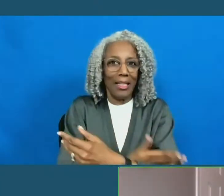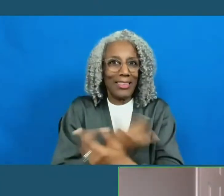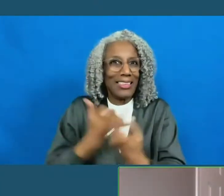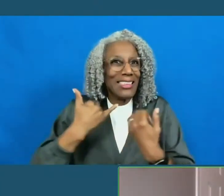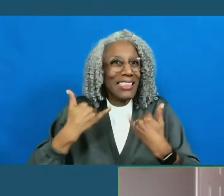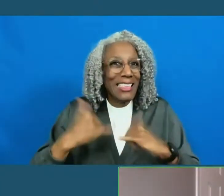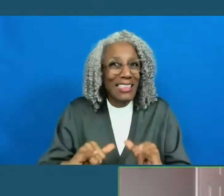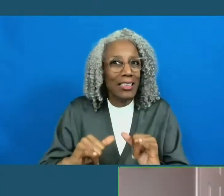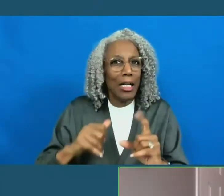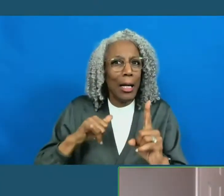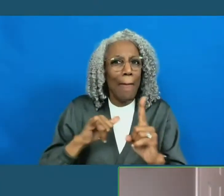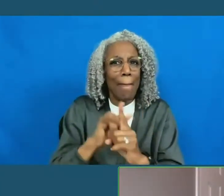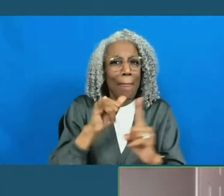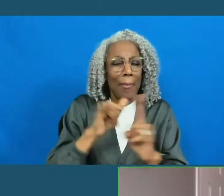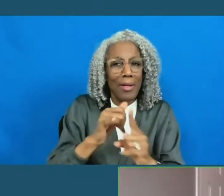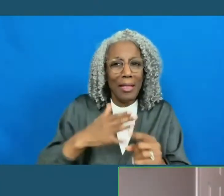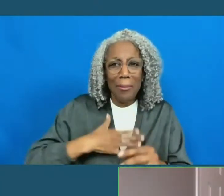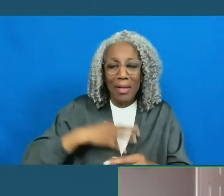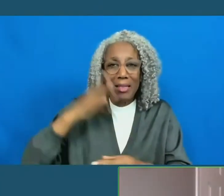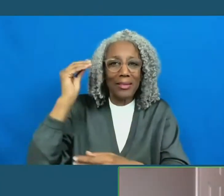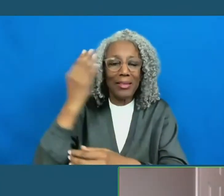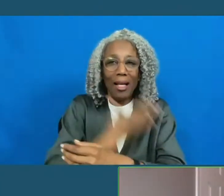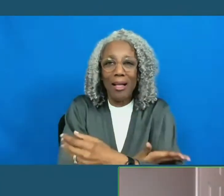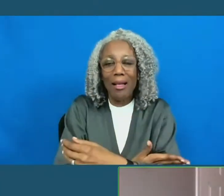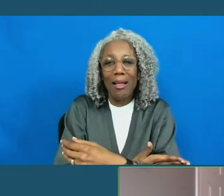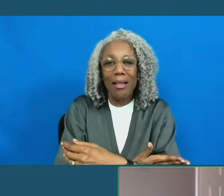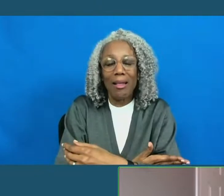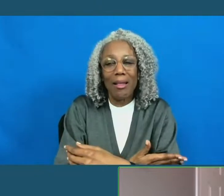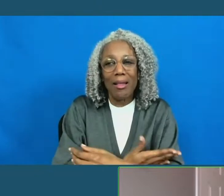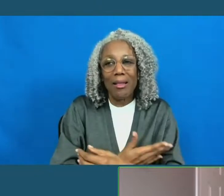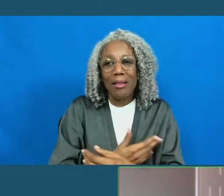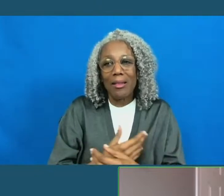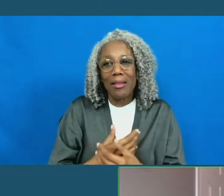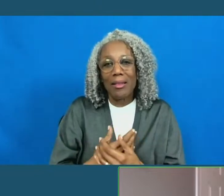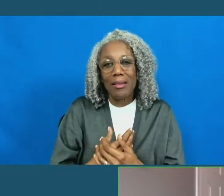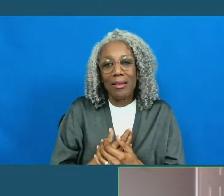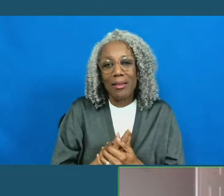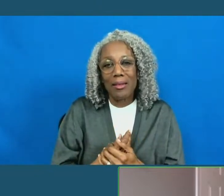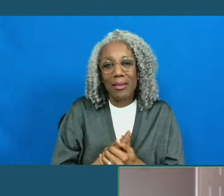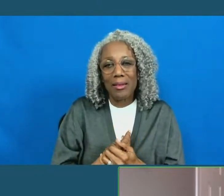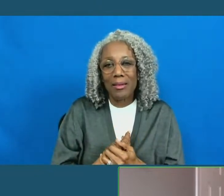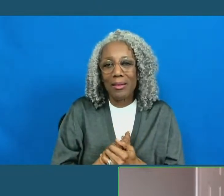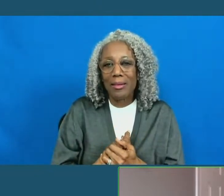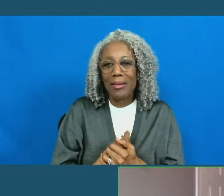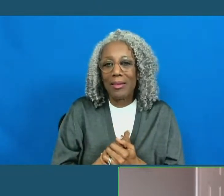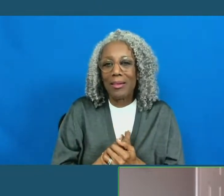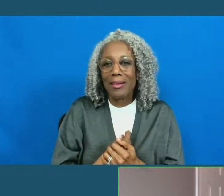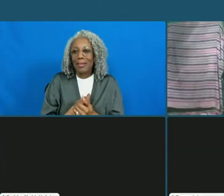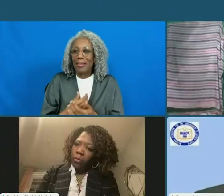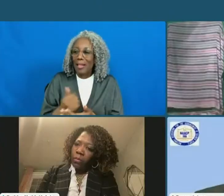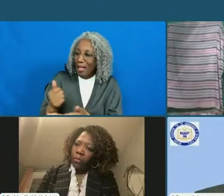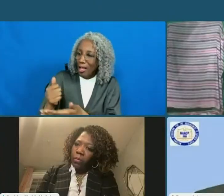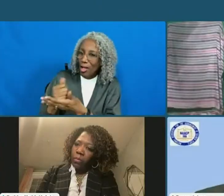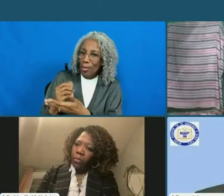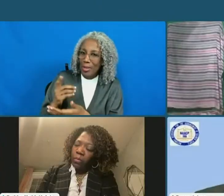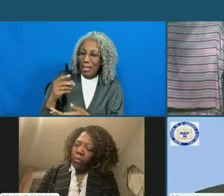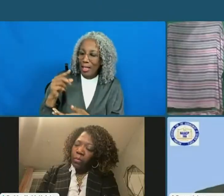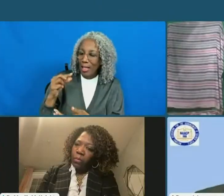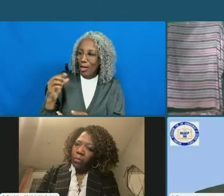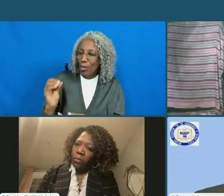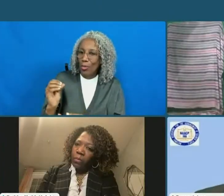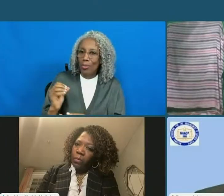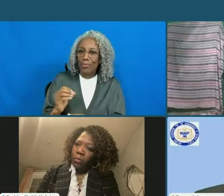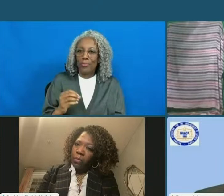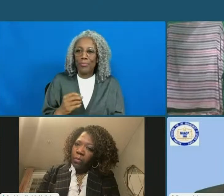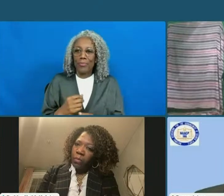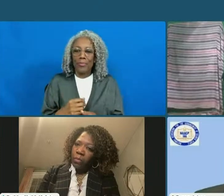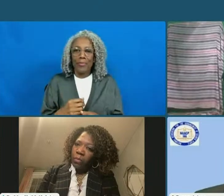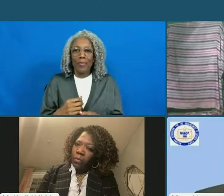continues to follow my son and